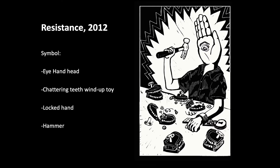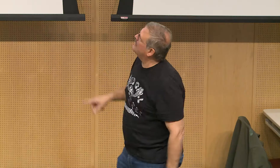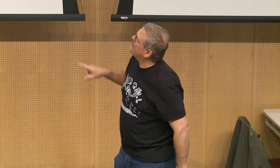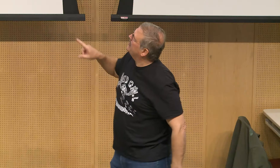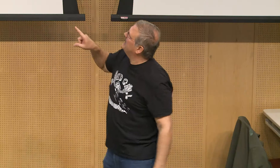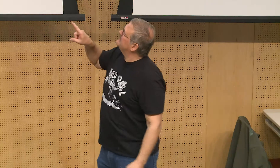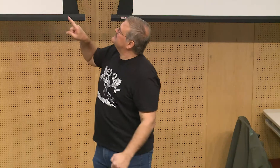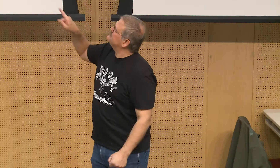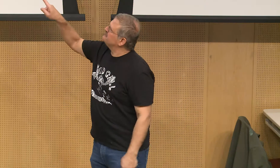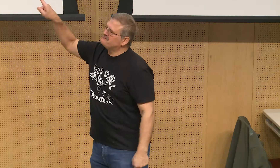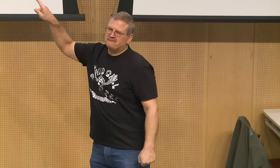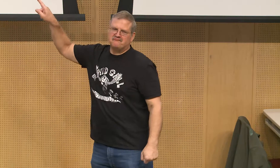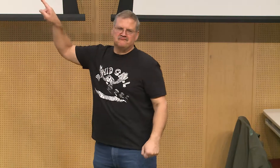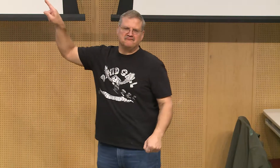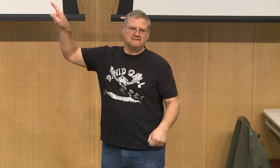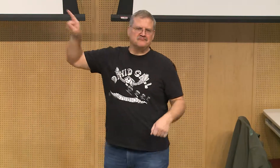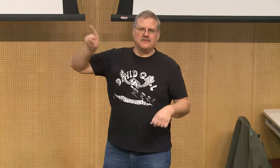This piece is called "Resistance."